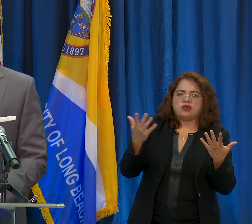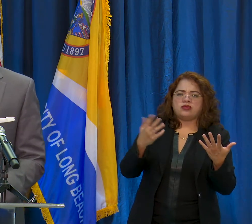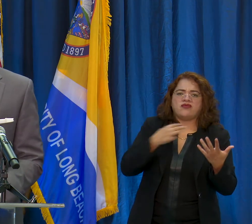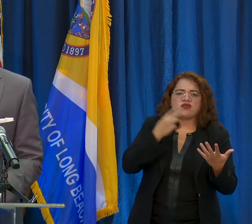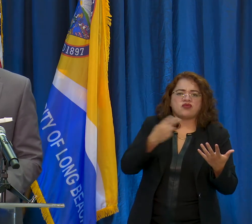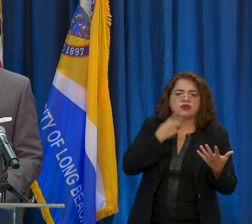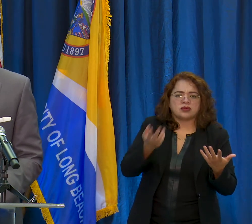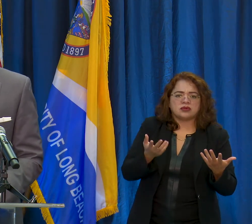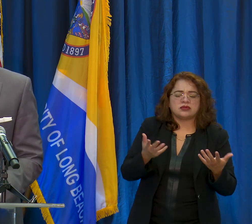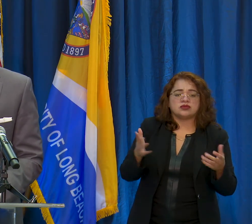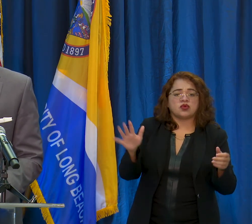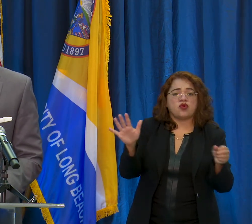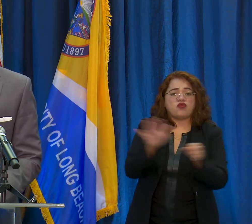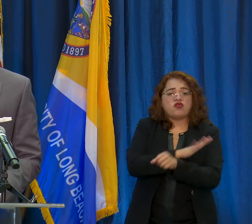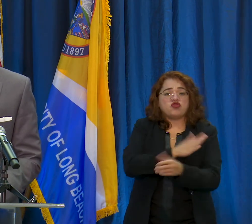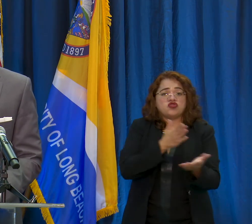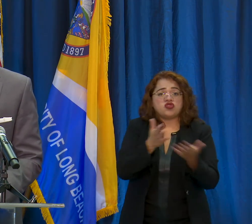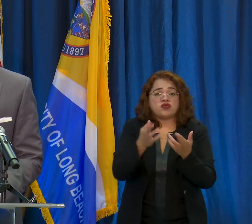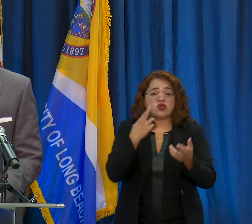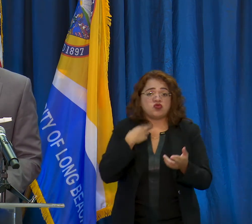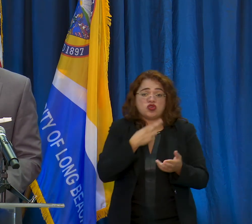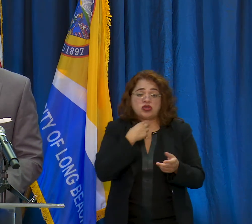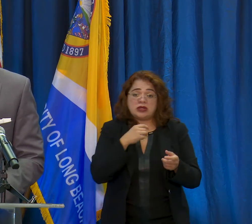restaurants properly and if so, what are you guys doing